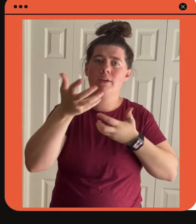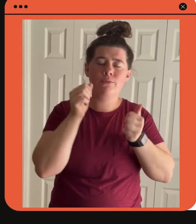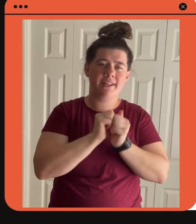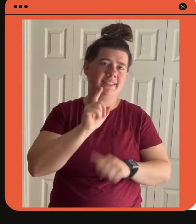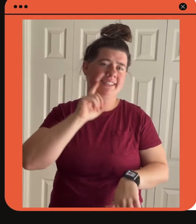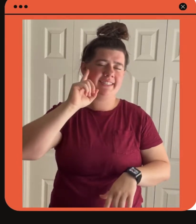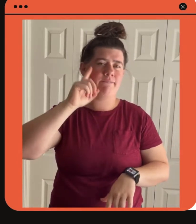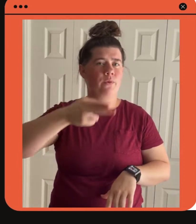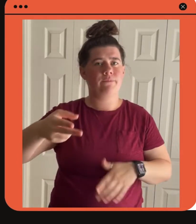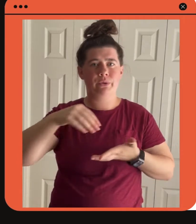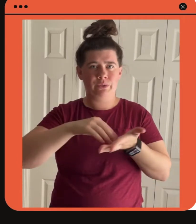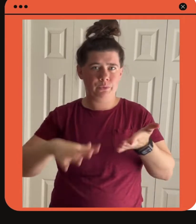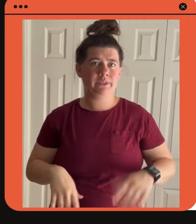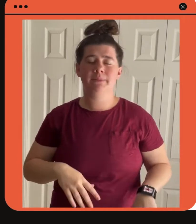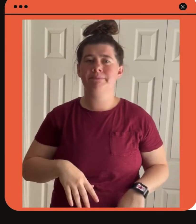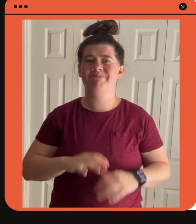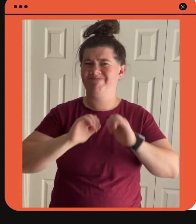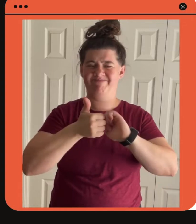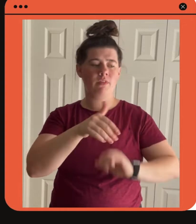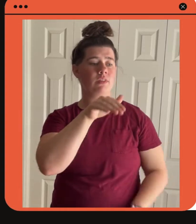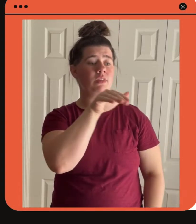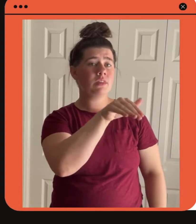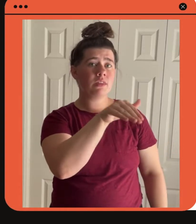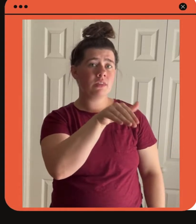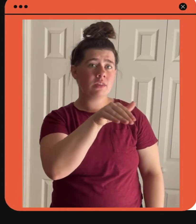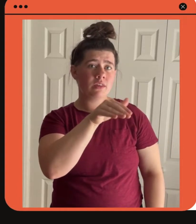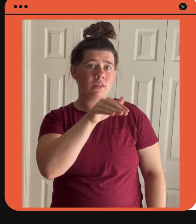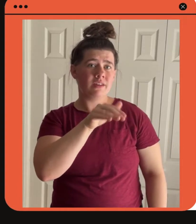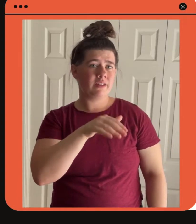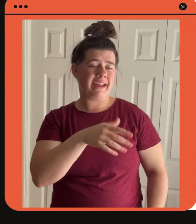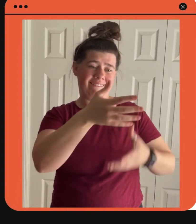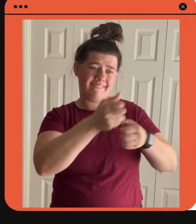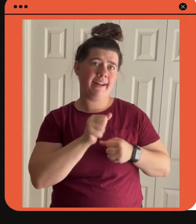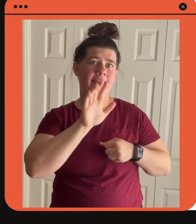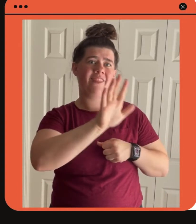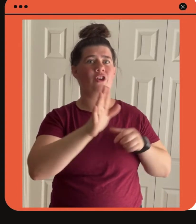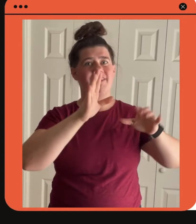about interacting with deaf and hard-of-hearing students. So how do you get their attention?